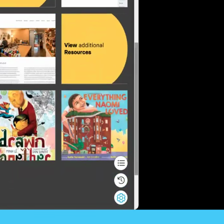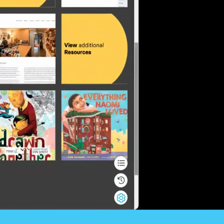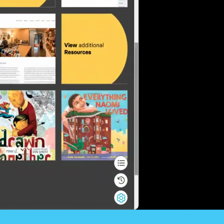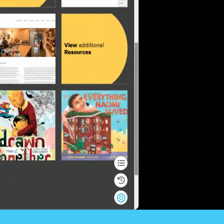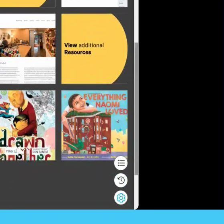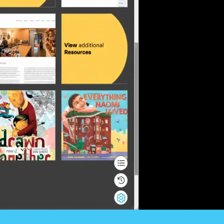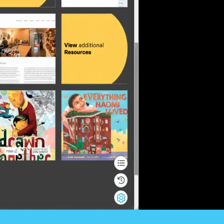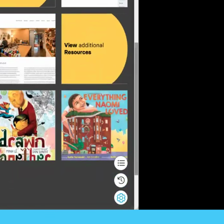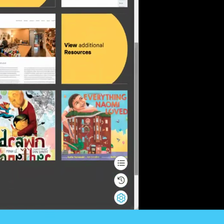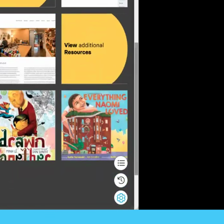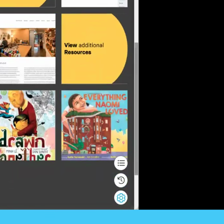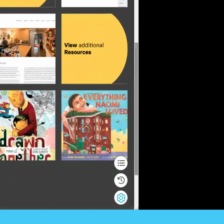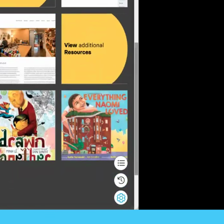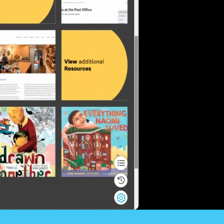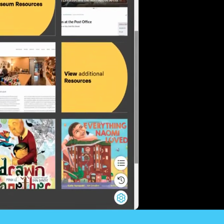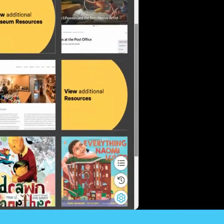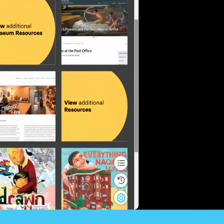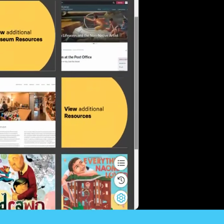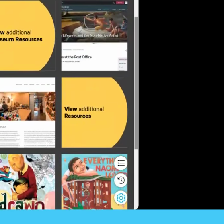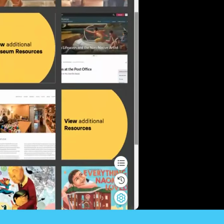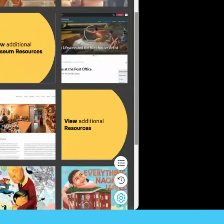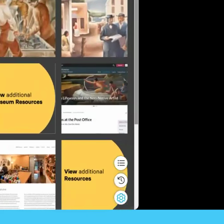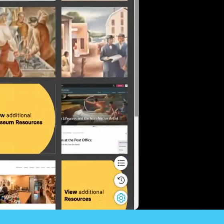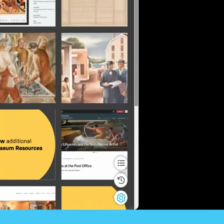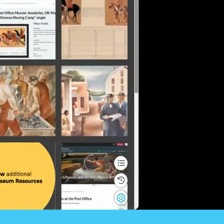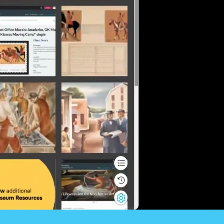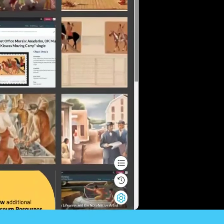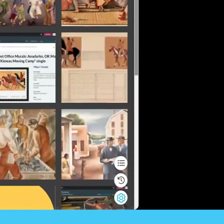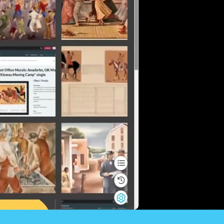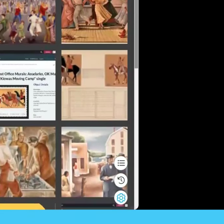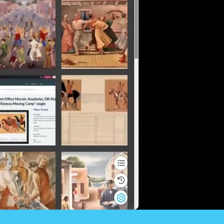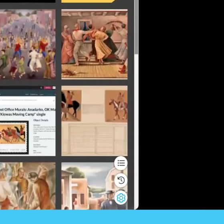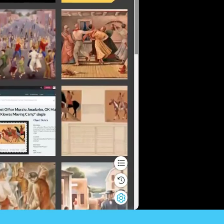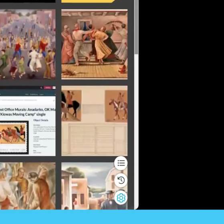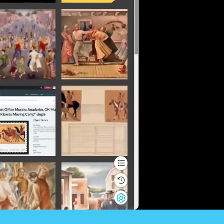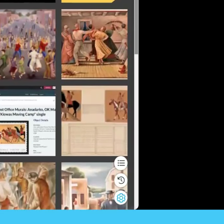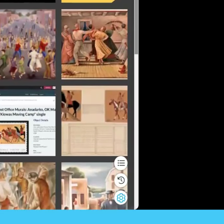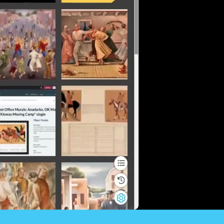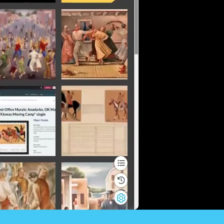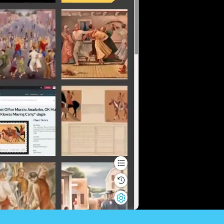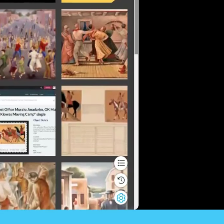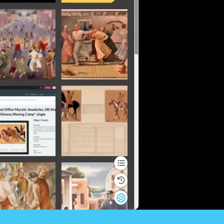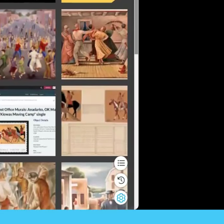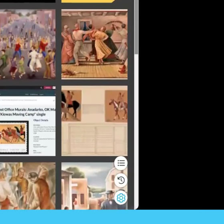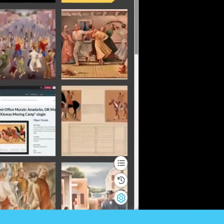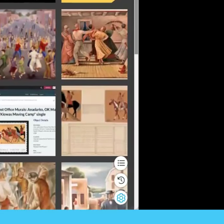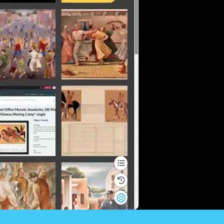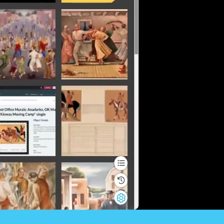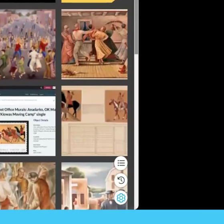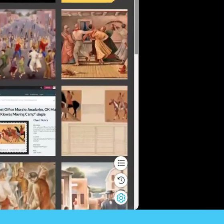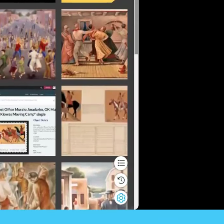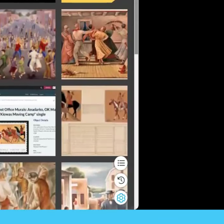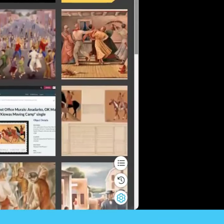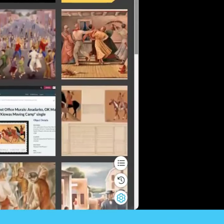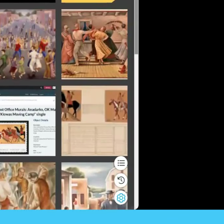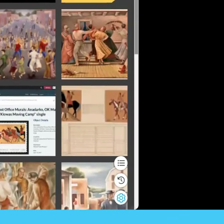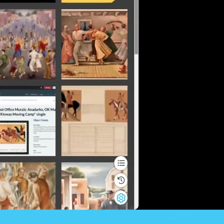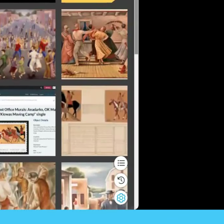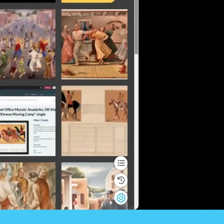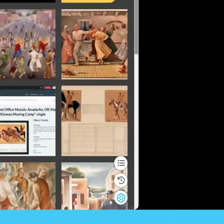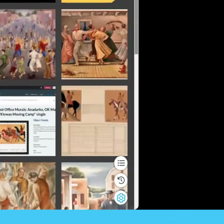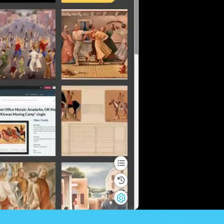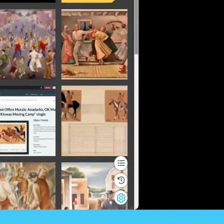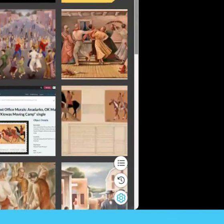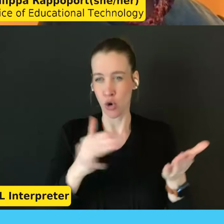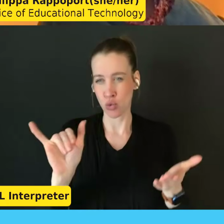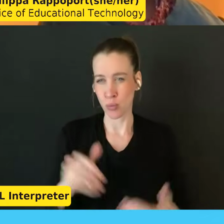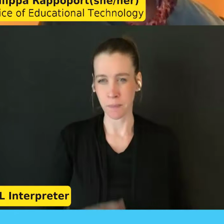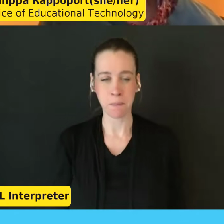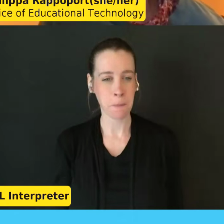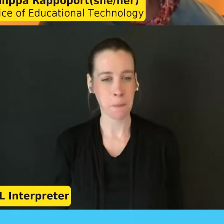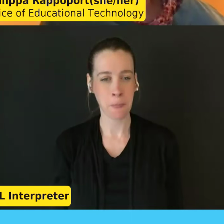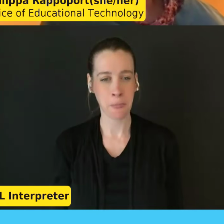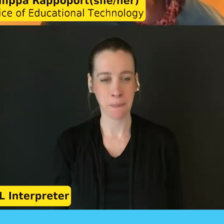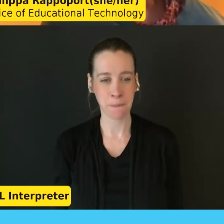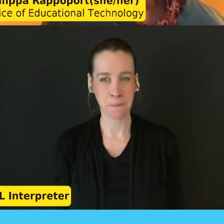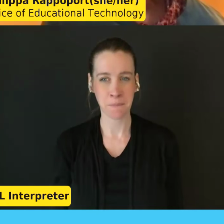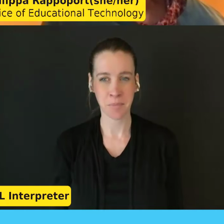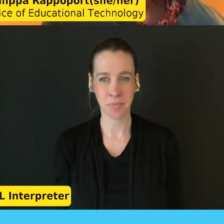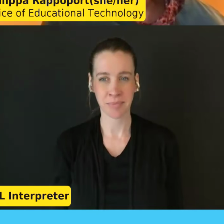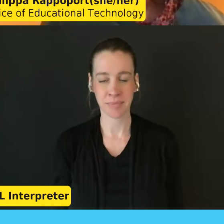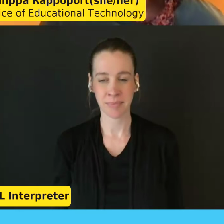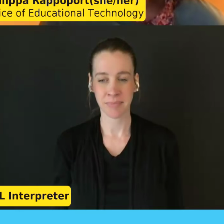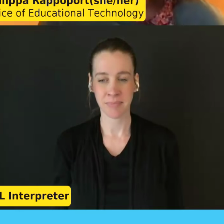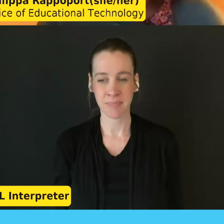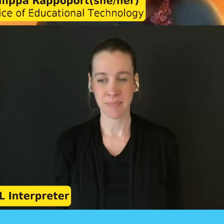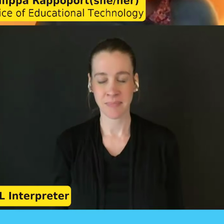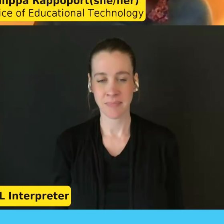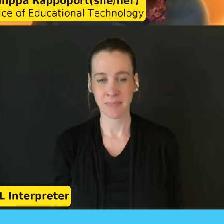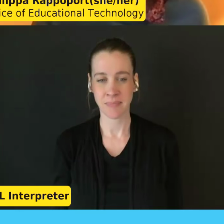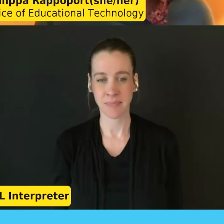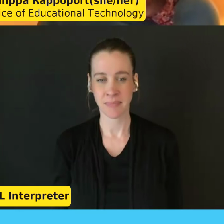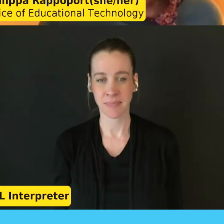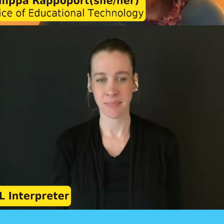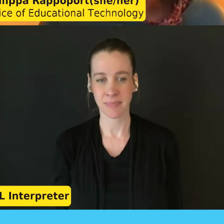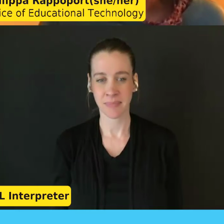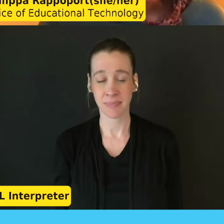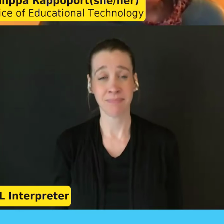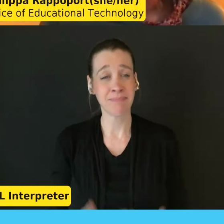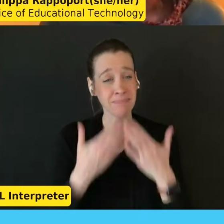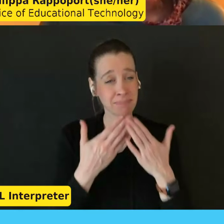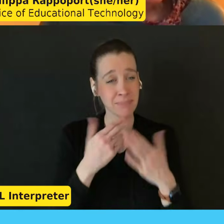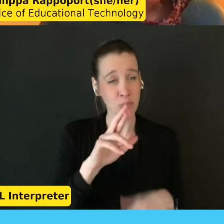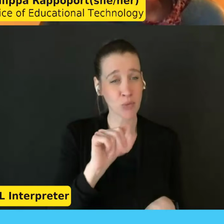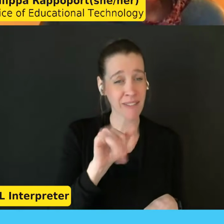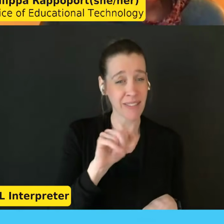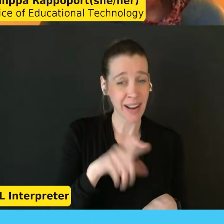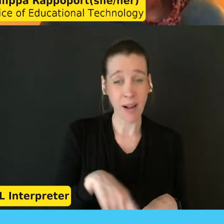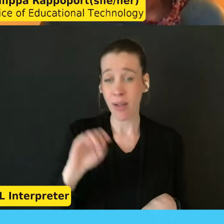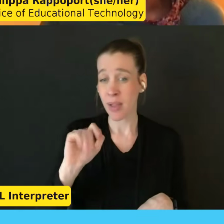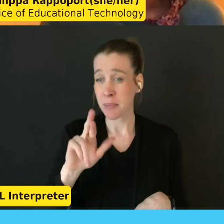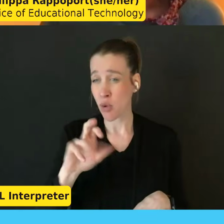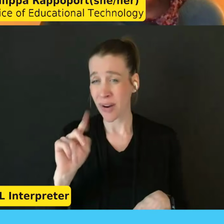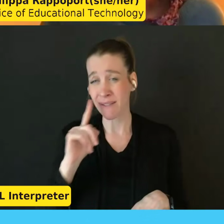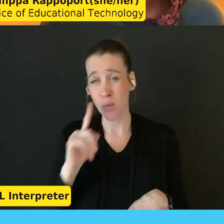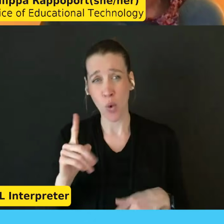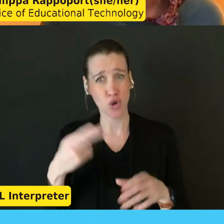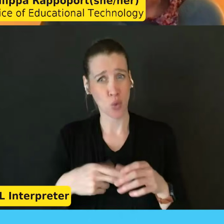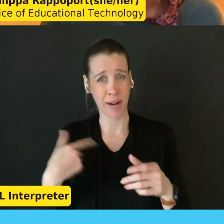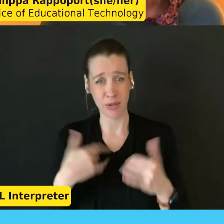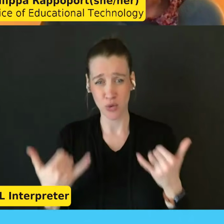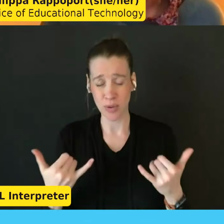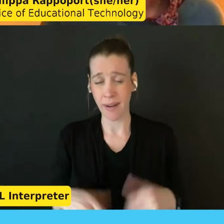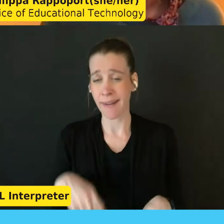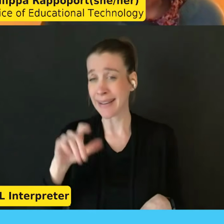did, the learning activity, a lot of the murals and the Post Office collection, the supplies list including what type of paint to use, additional museum resources. Then other resources as well. Rafael has made some collections in the learning lap and we have a link to his